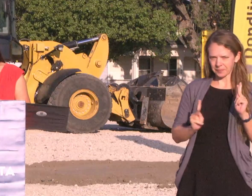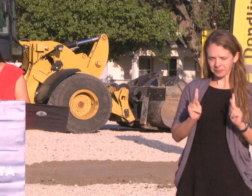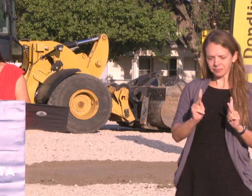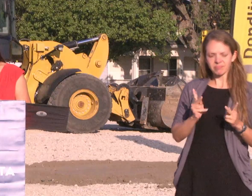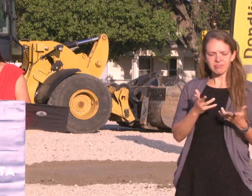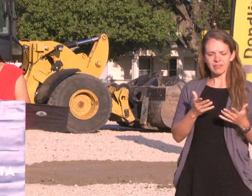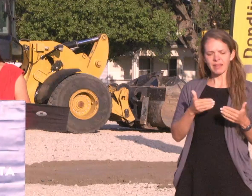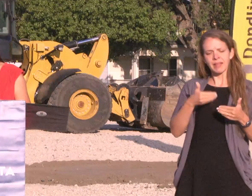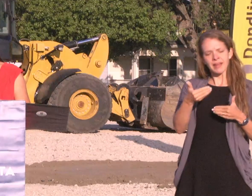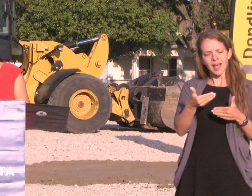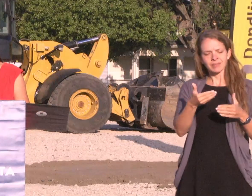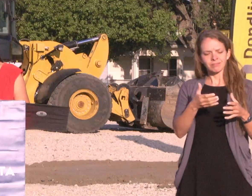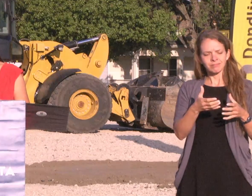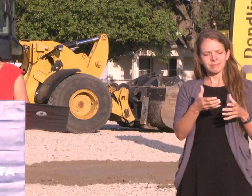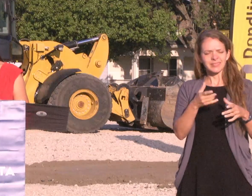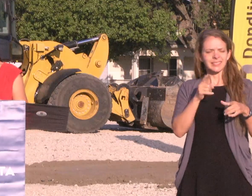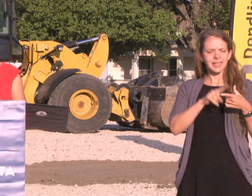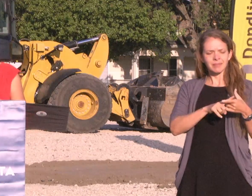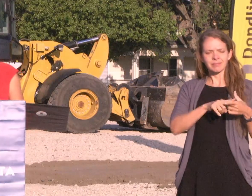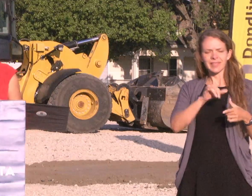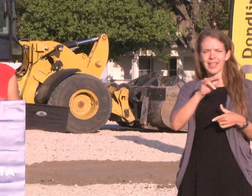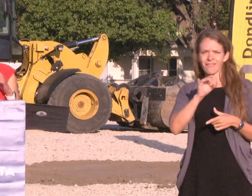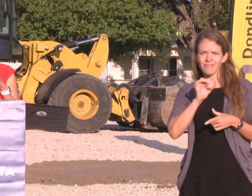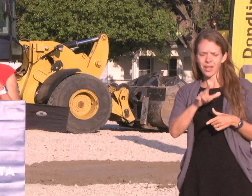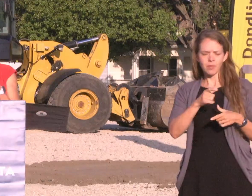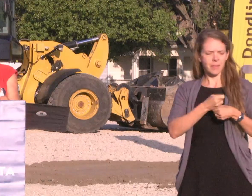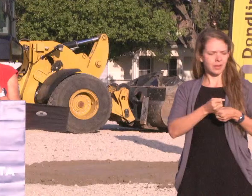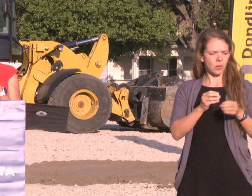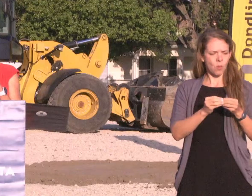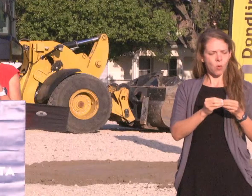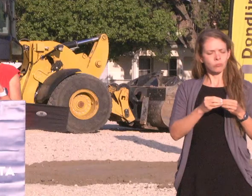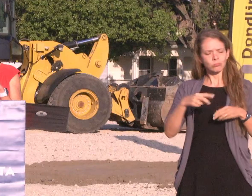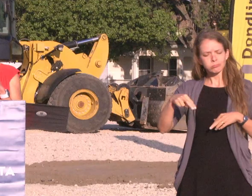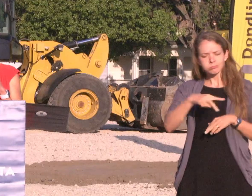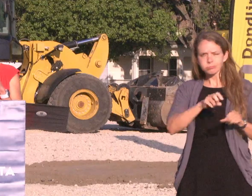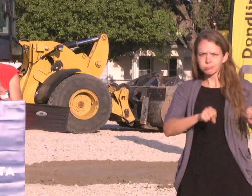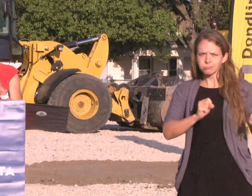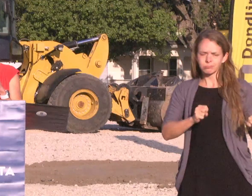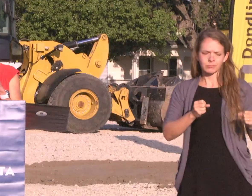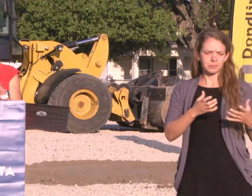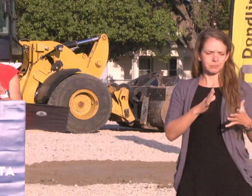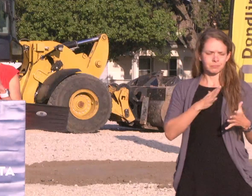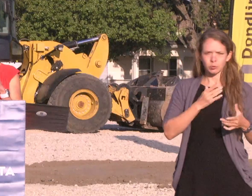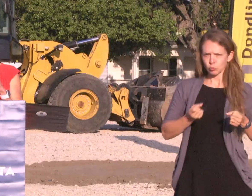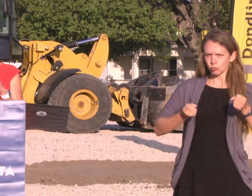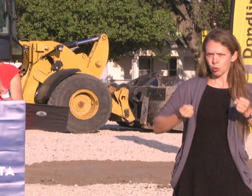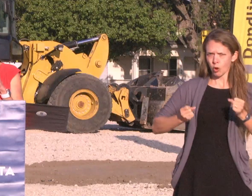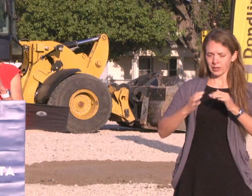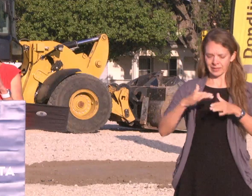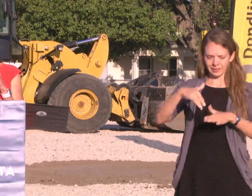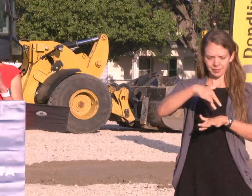next step of infill to create an even more walkable vibrant City Center with multiple